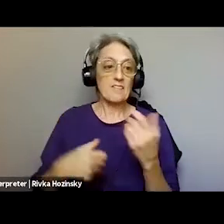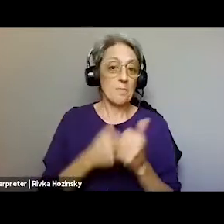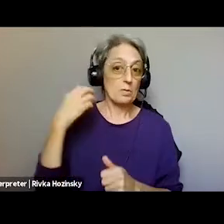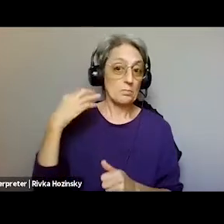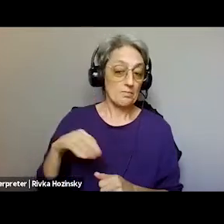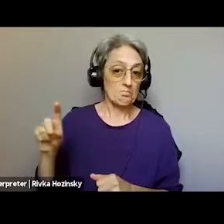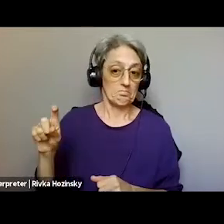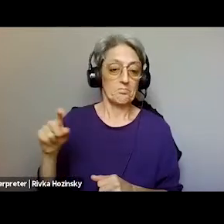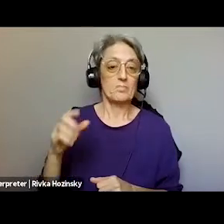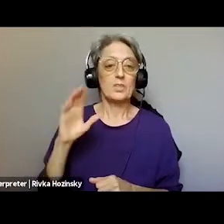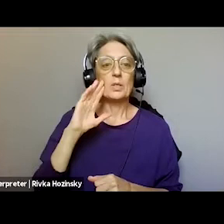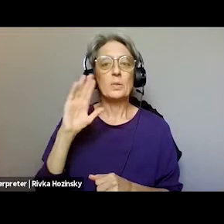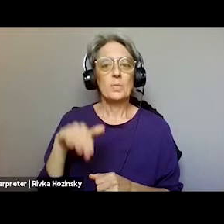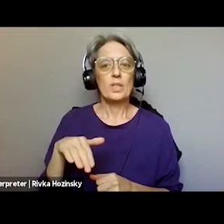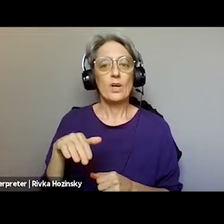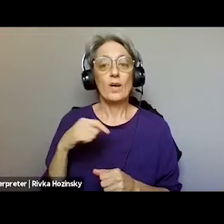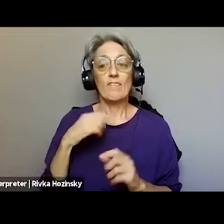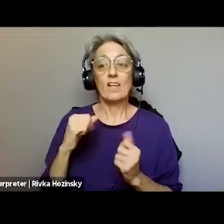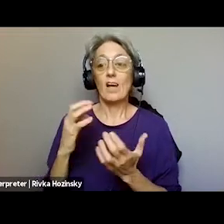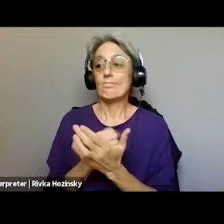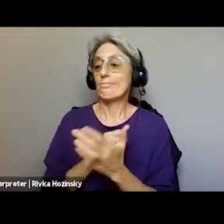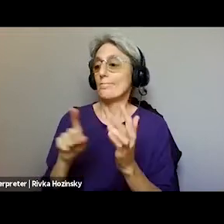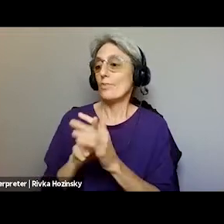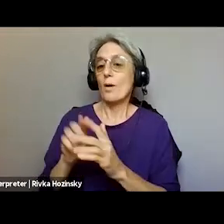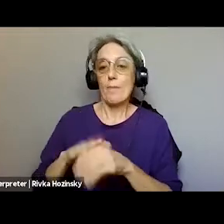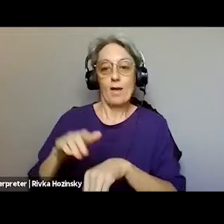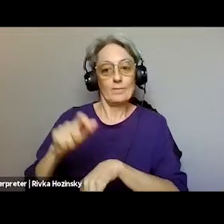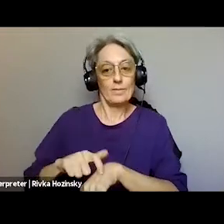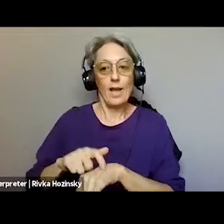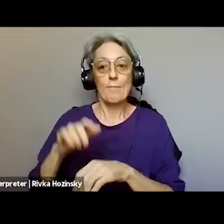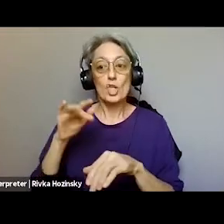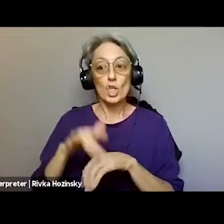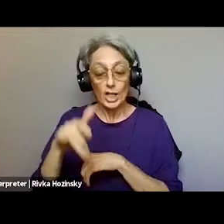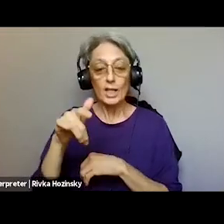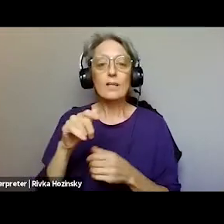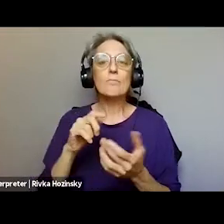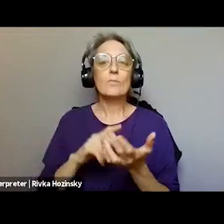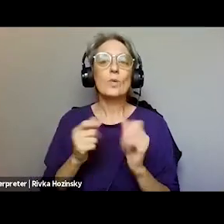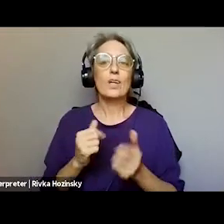into prenatal care, the better we can intervene. On lifestyle areas we may need to intervene or